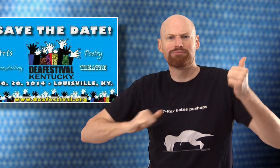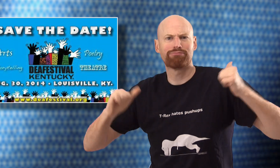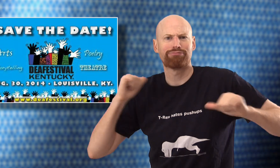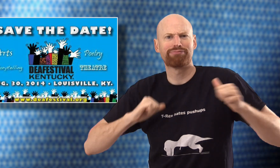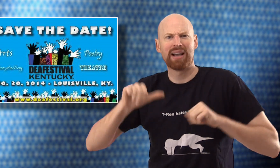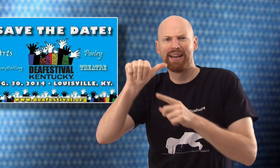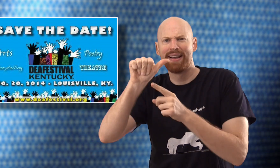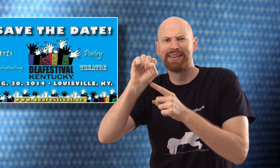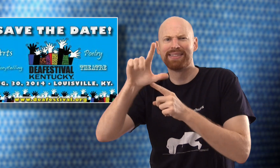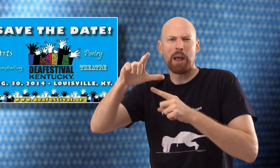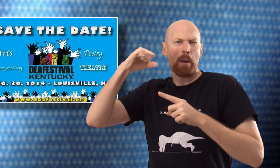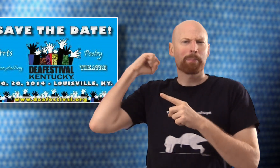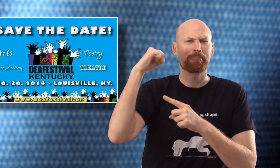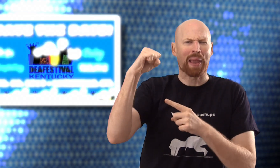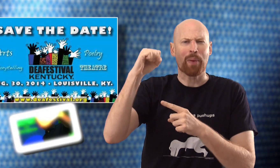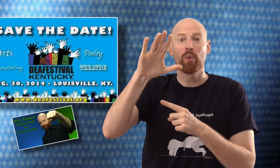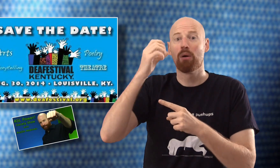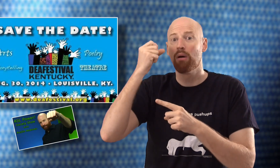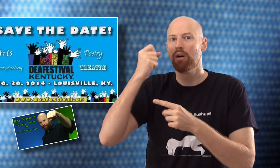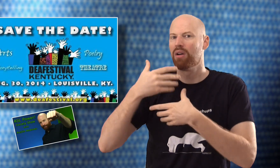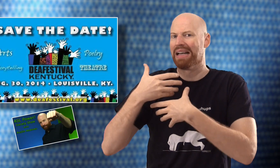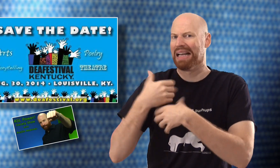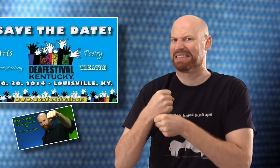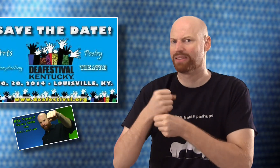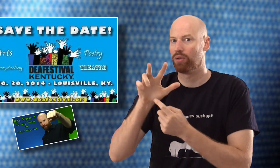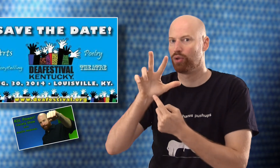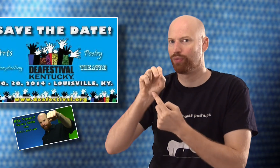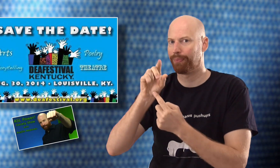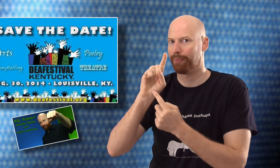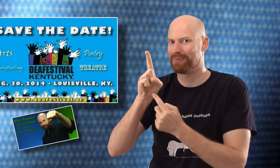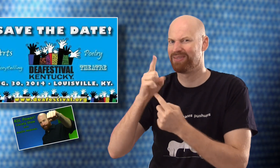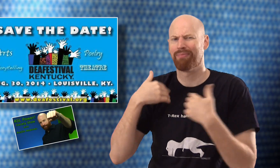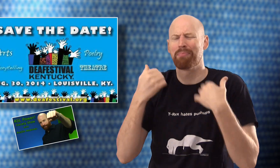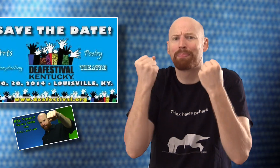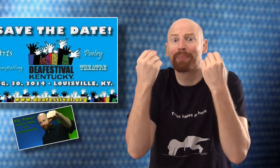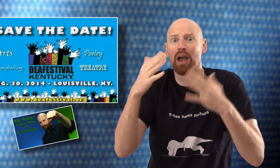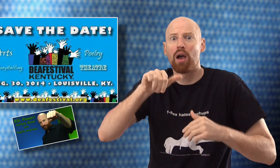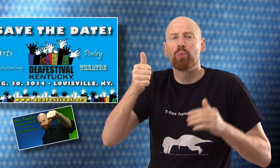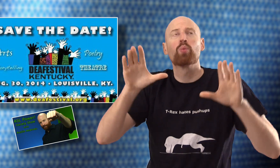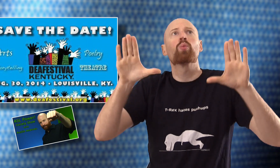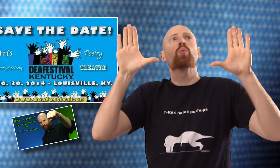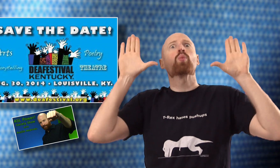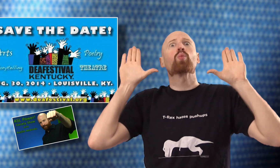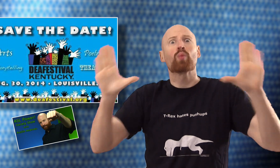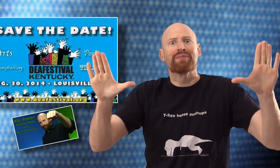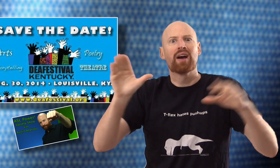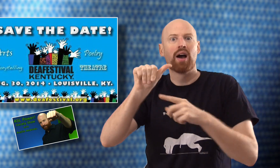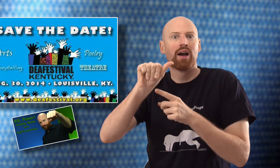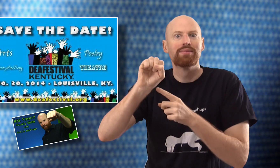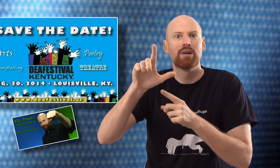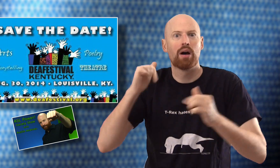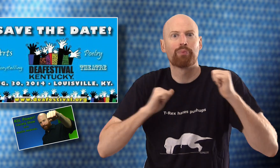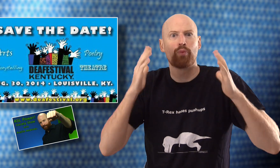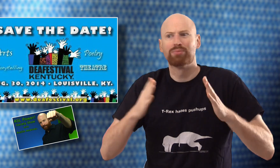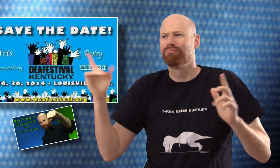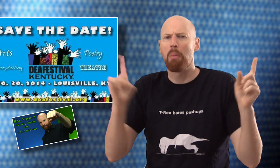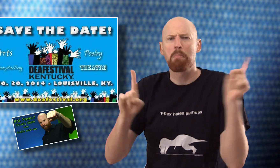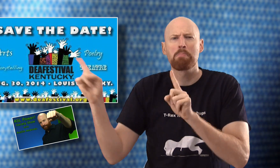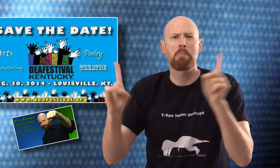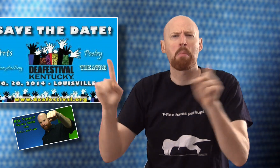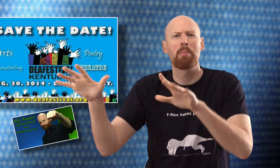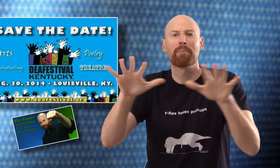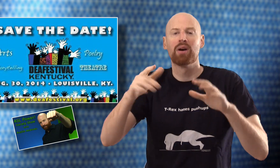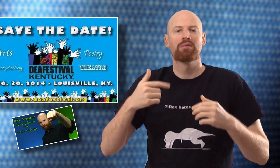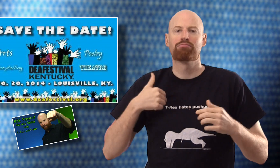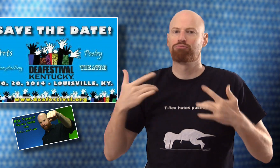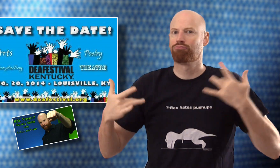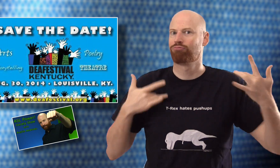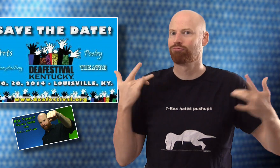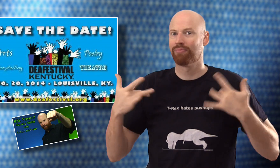abbreviated half-hour performance of "ASL Power!" along with many other fantastic ASL performers. I can't